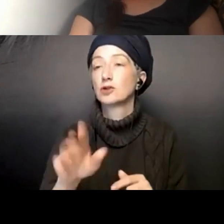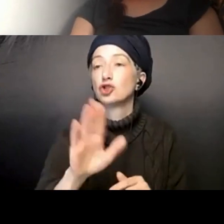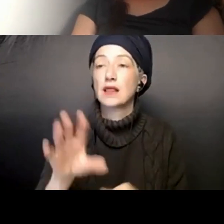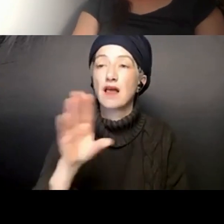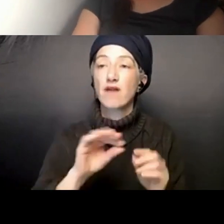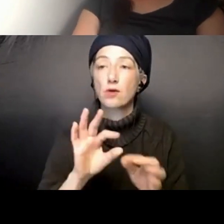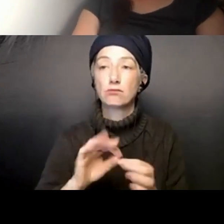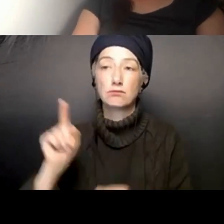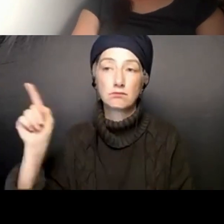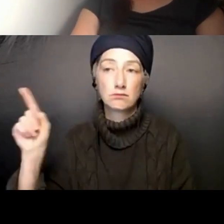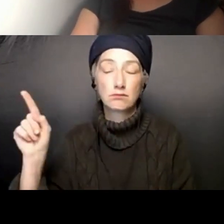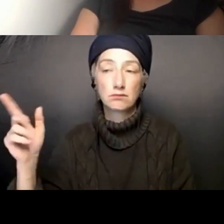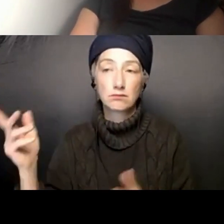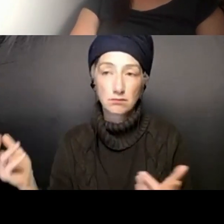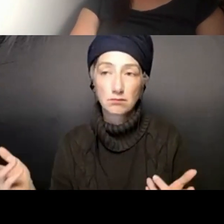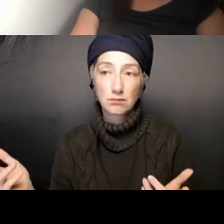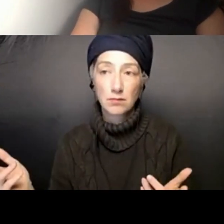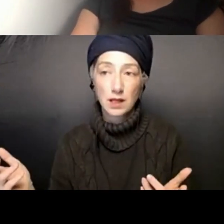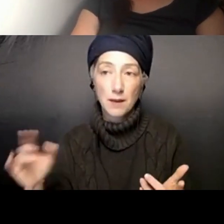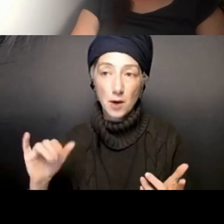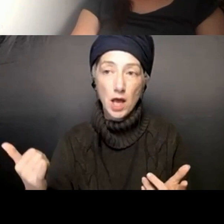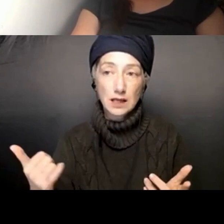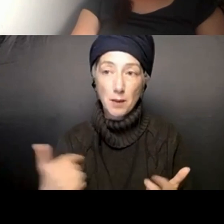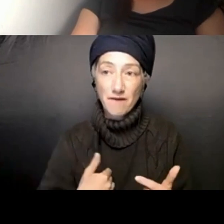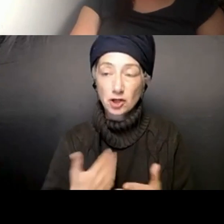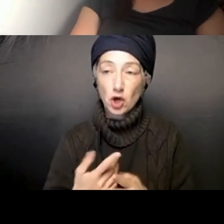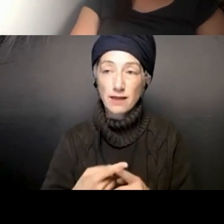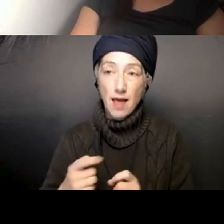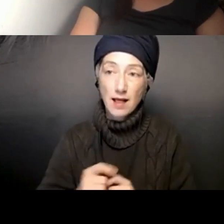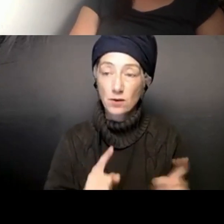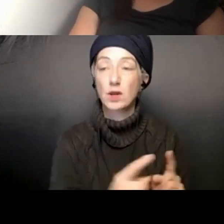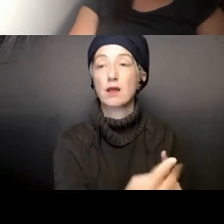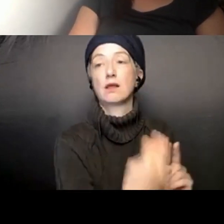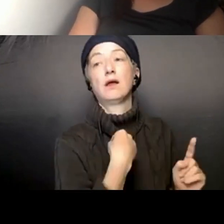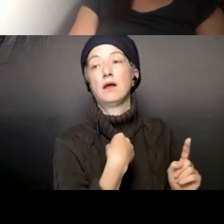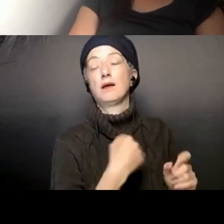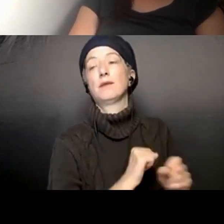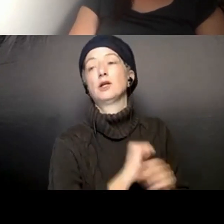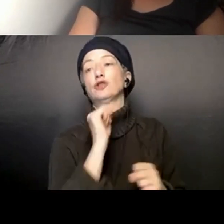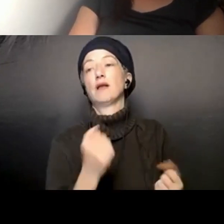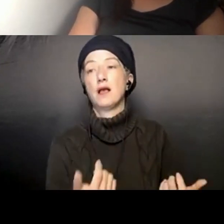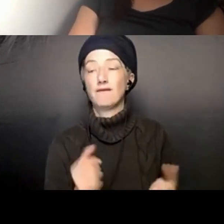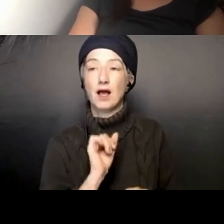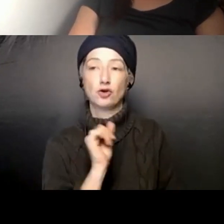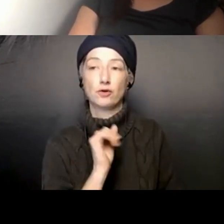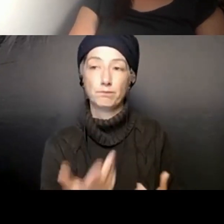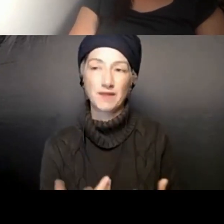in that project or whatever, they come back to us and say "Why are you doing that?".